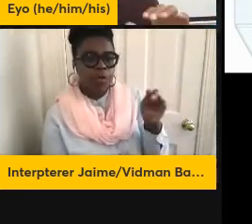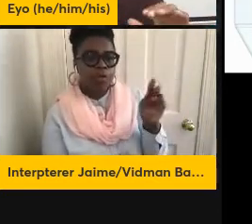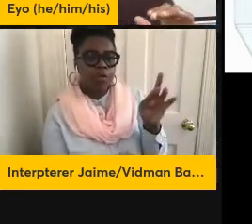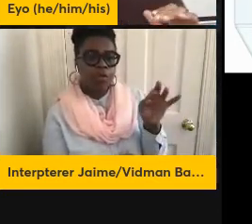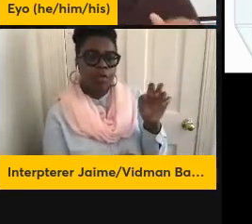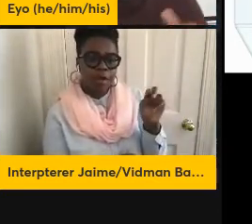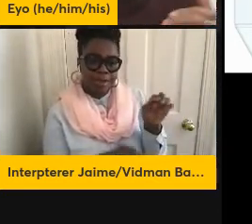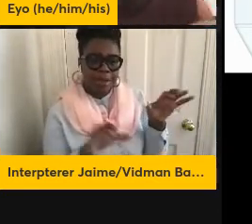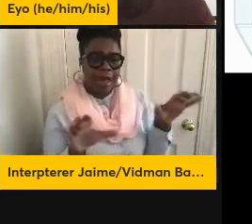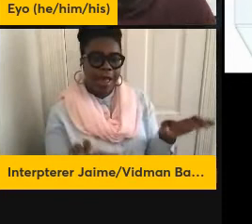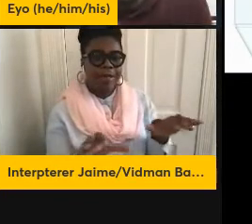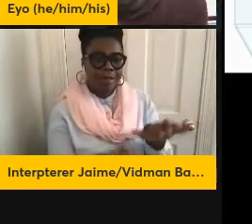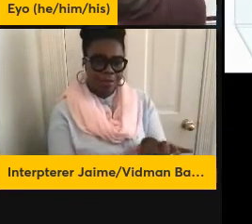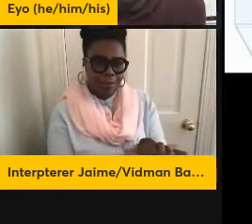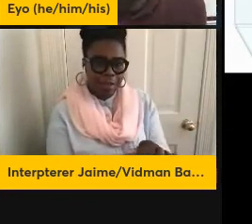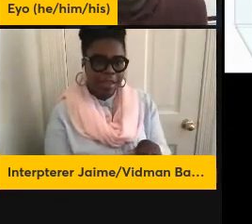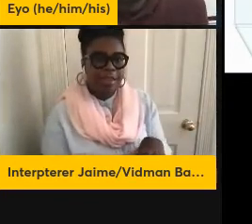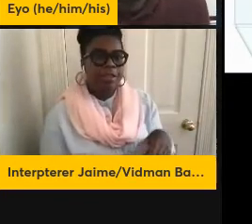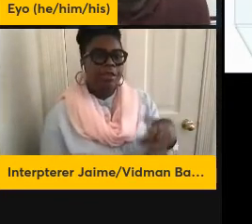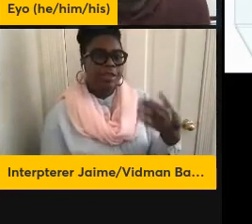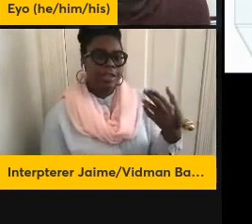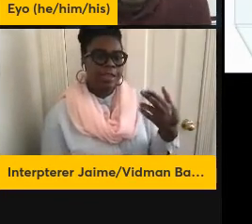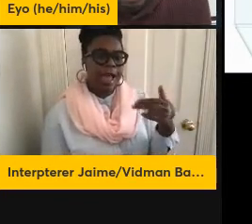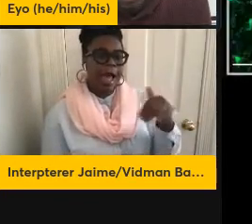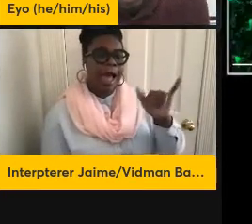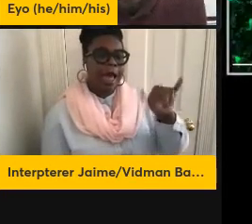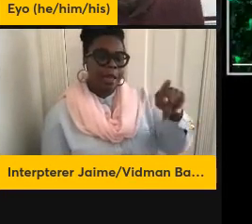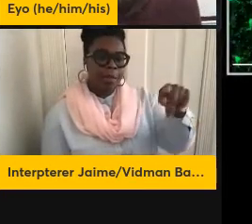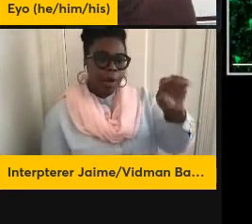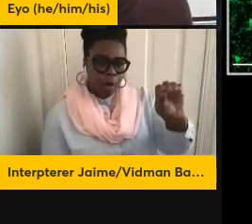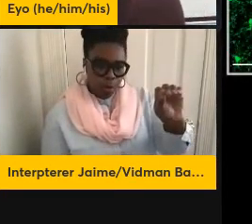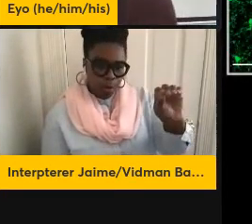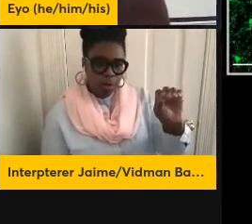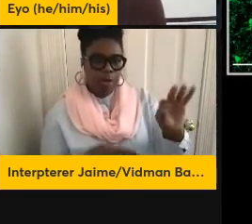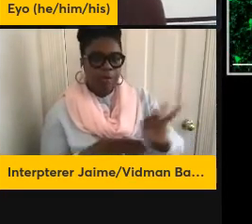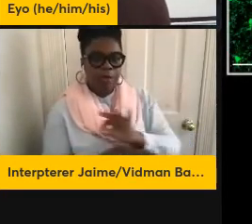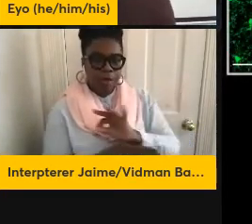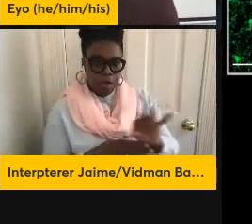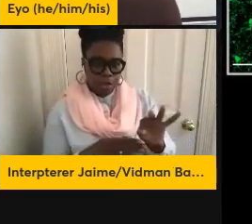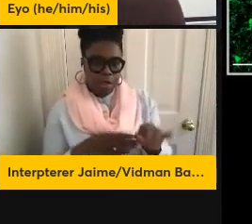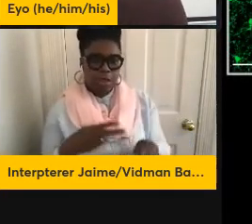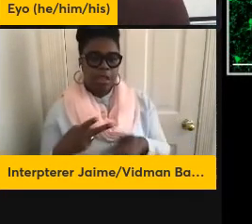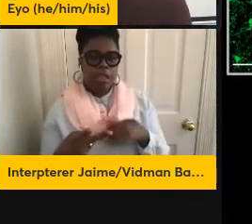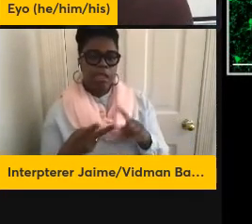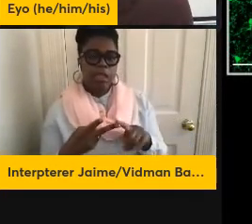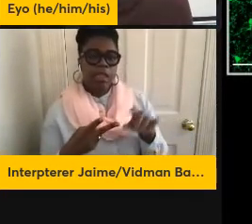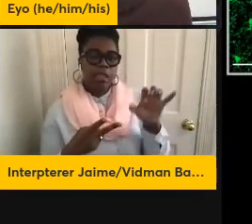so there's an hyperfunction in these mice. Finally, we go on to the settler. And like we did with the females, we look